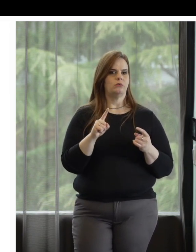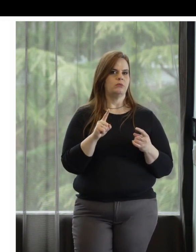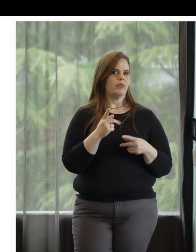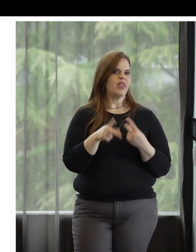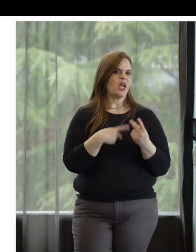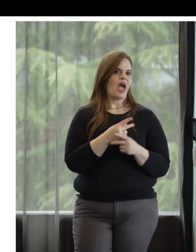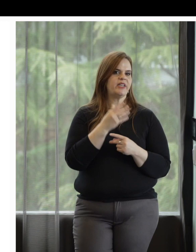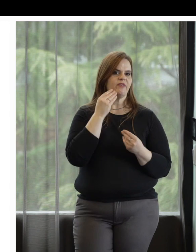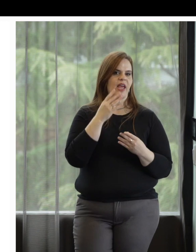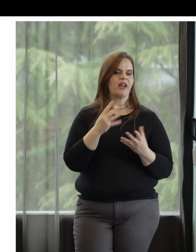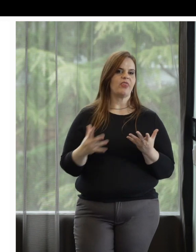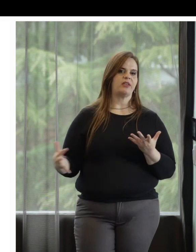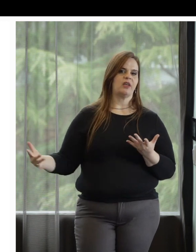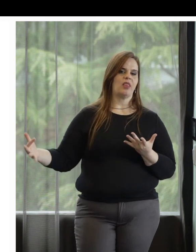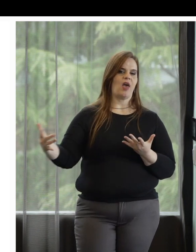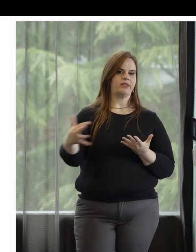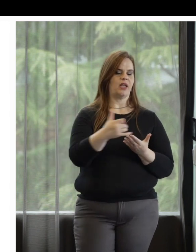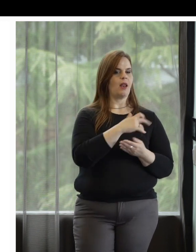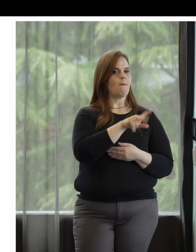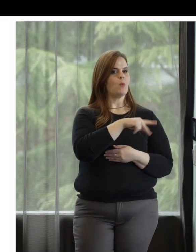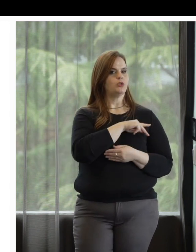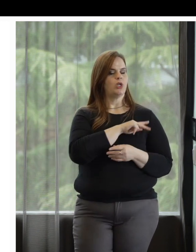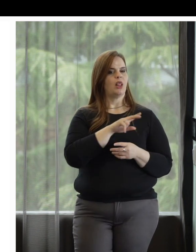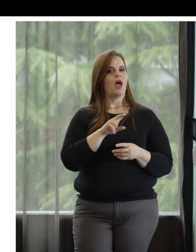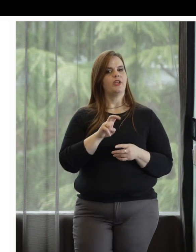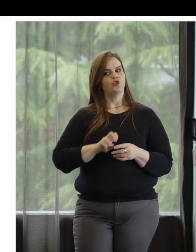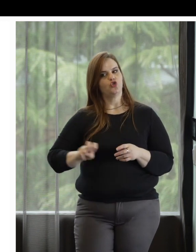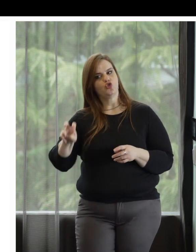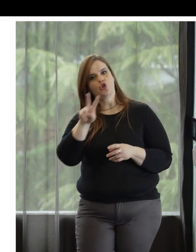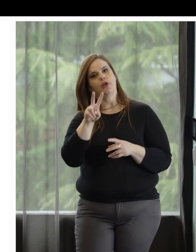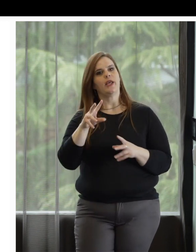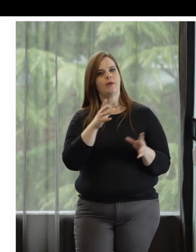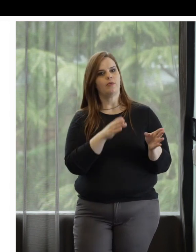that's collected personalized journey planning program management and